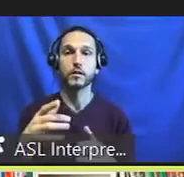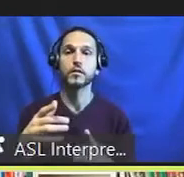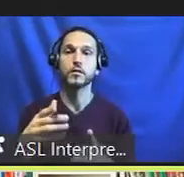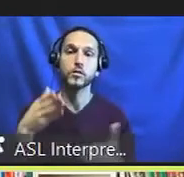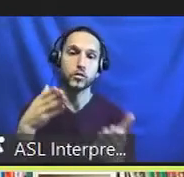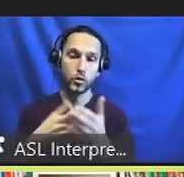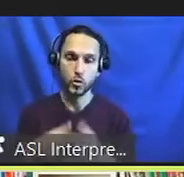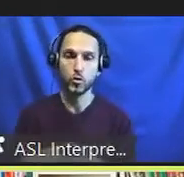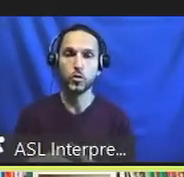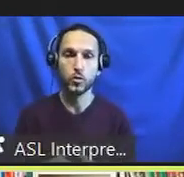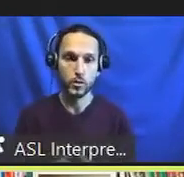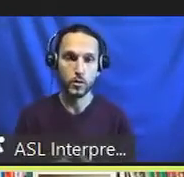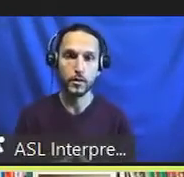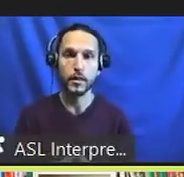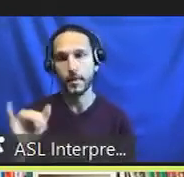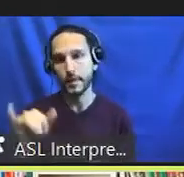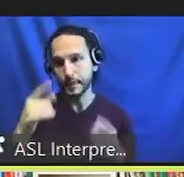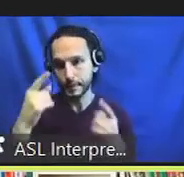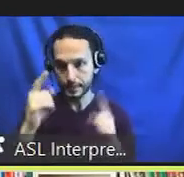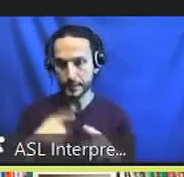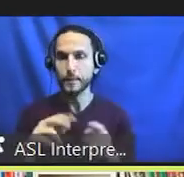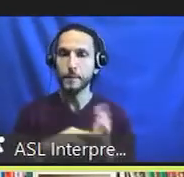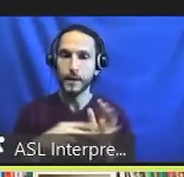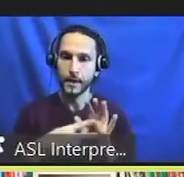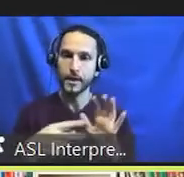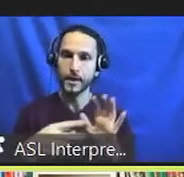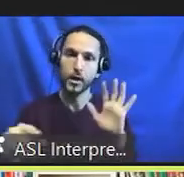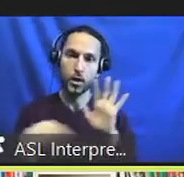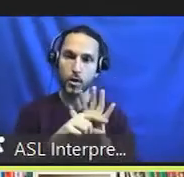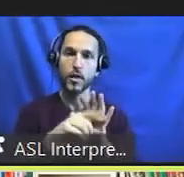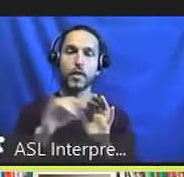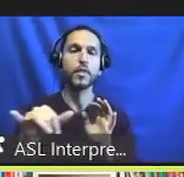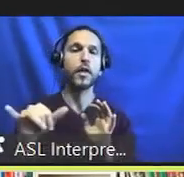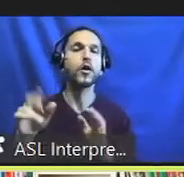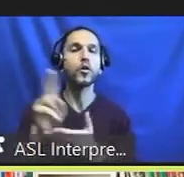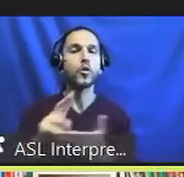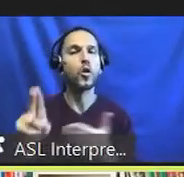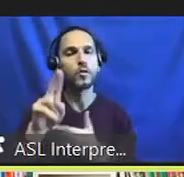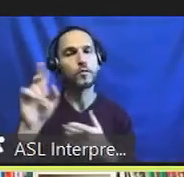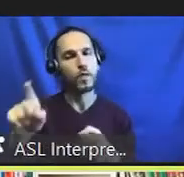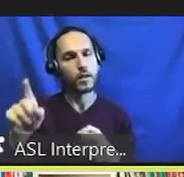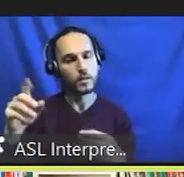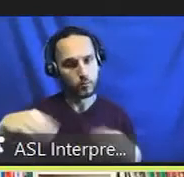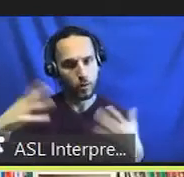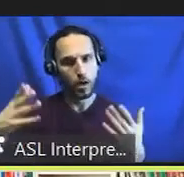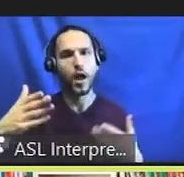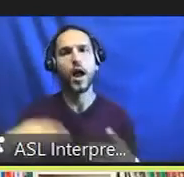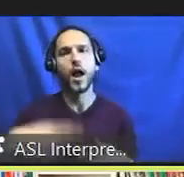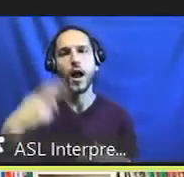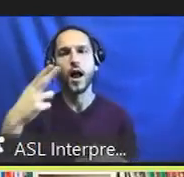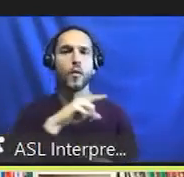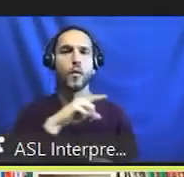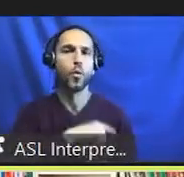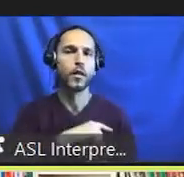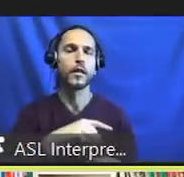So importantly, the settlement guaranteed that the university had to provide high-quality captioning